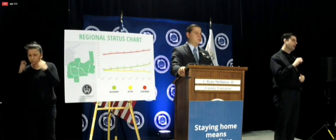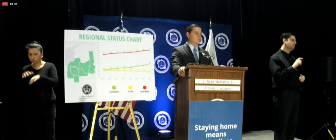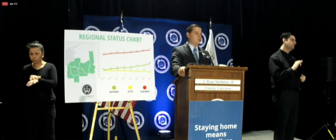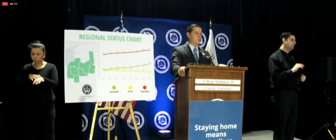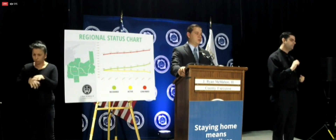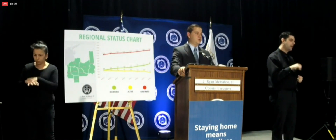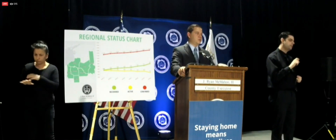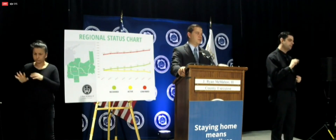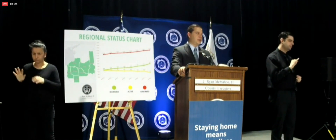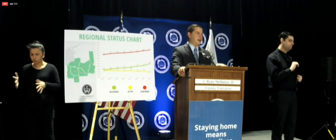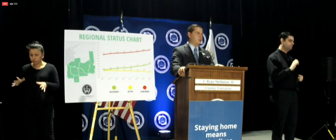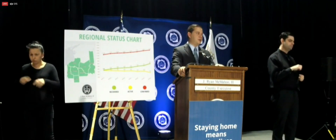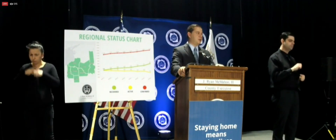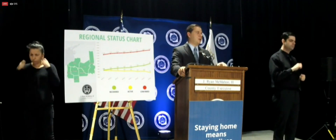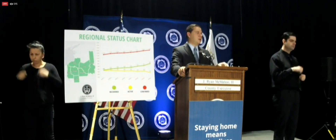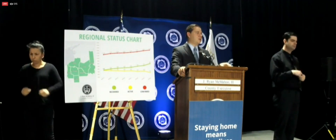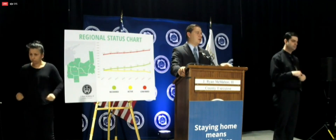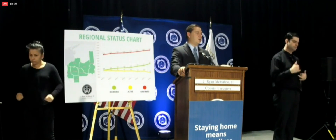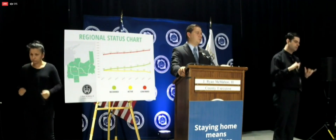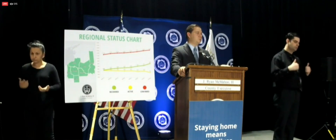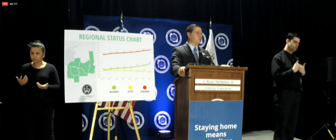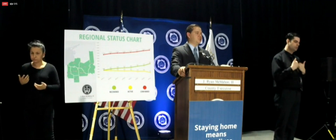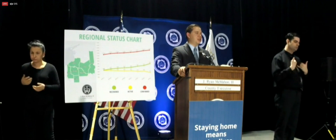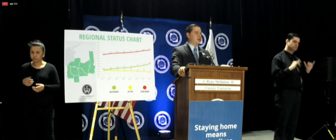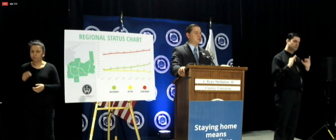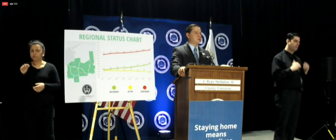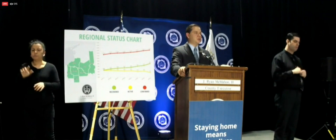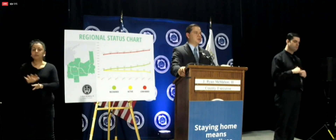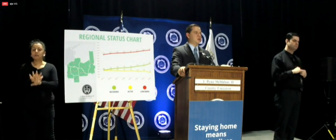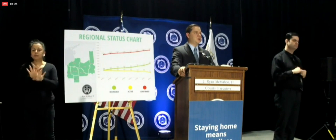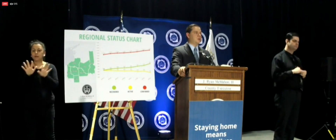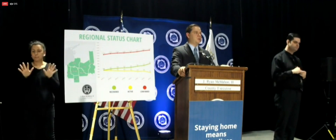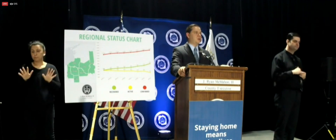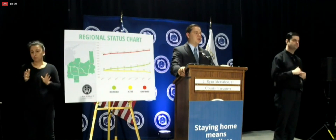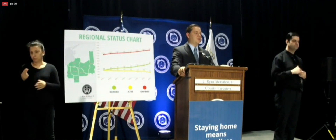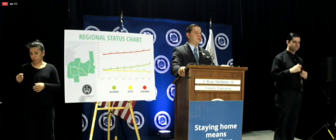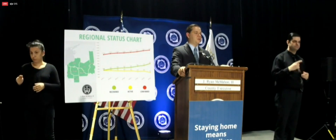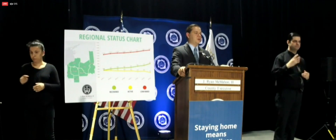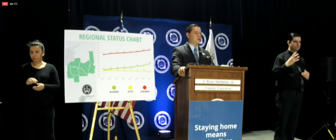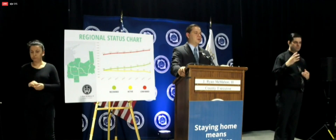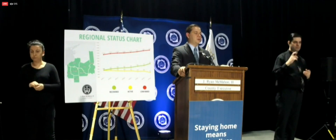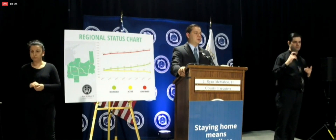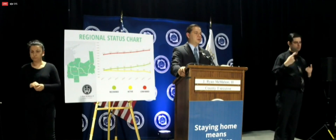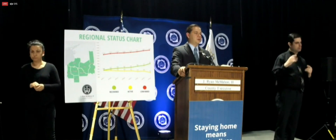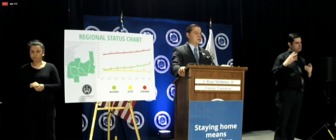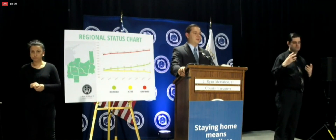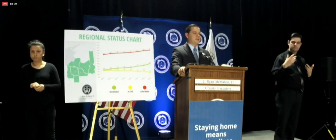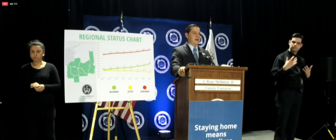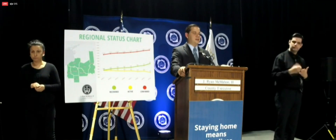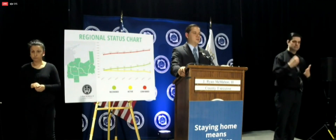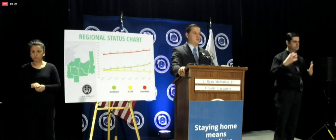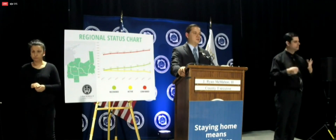IT IS A CHALLENGE, TIM. I THINK THAT IT IS GETTING BETTER. THERE IS MORE SOURCES, TIMING.